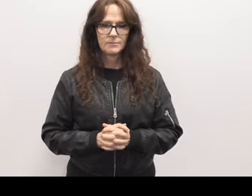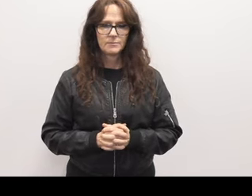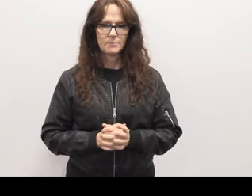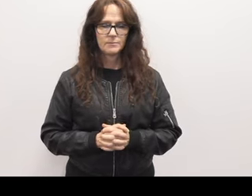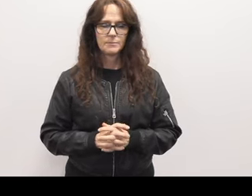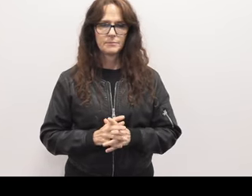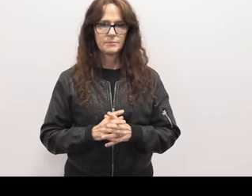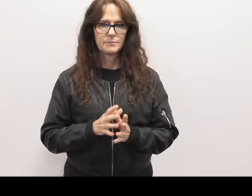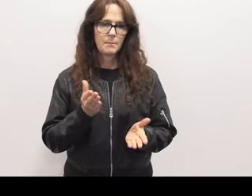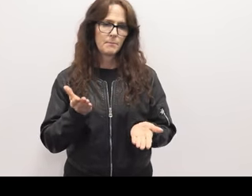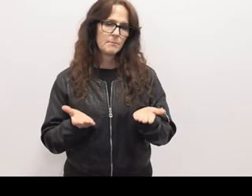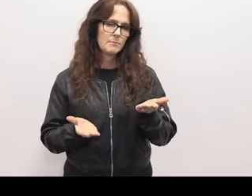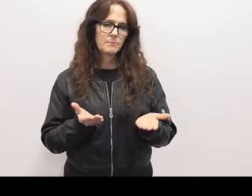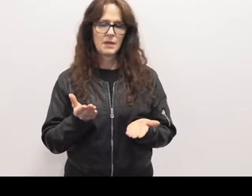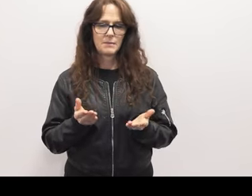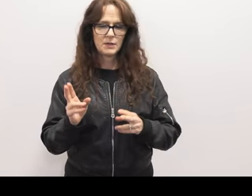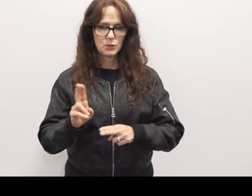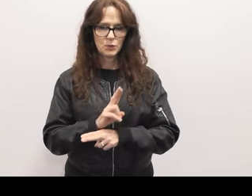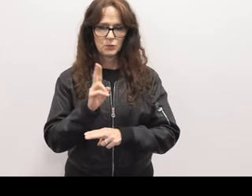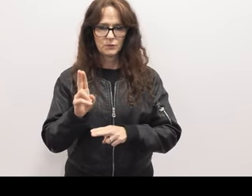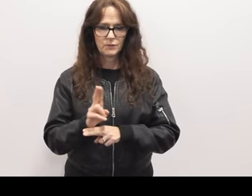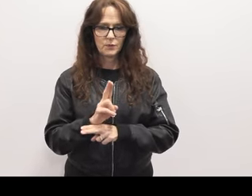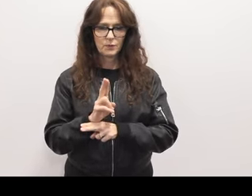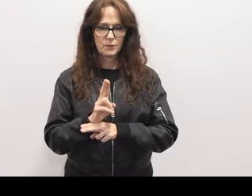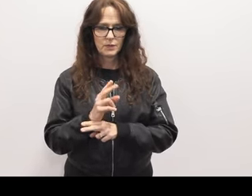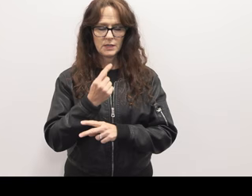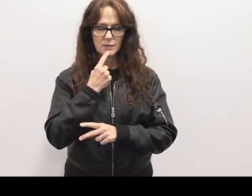It might be useful to de to say the percentage